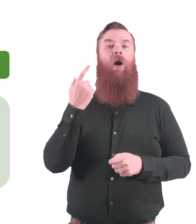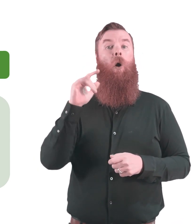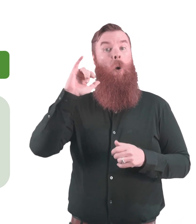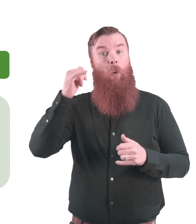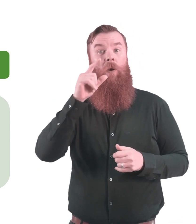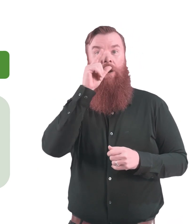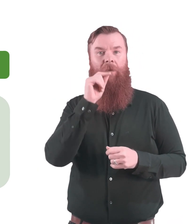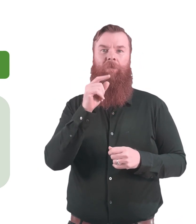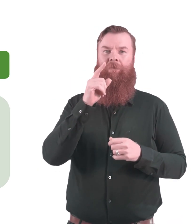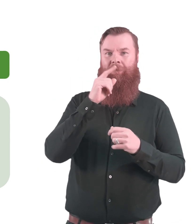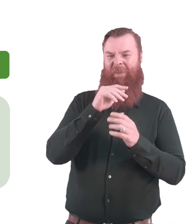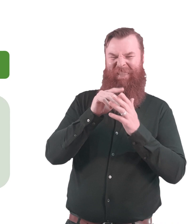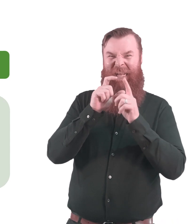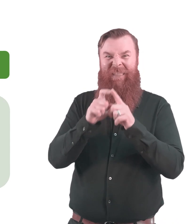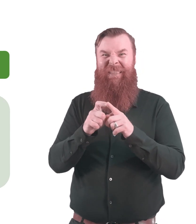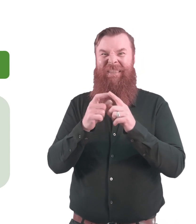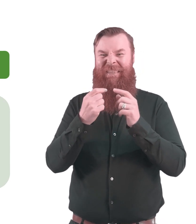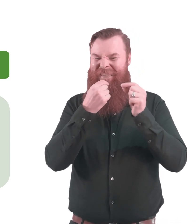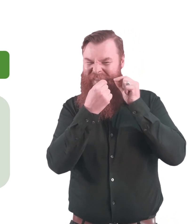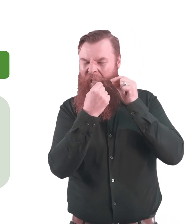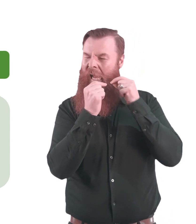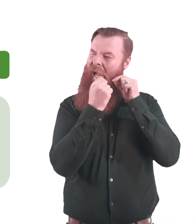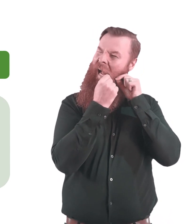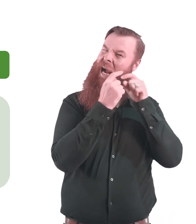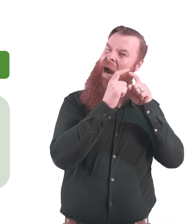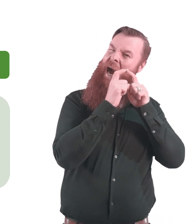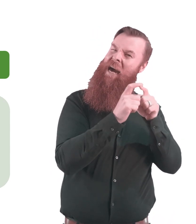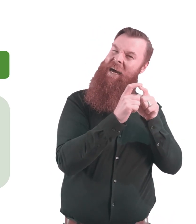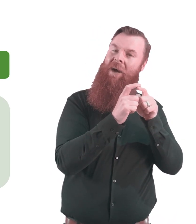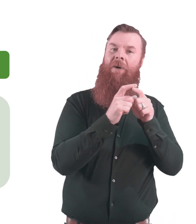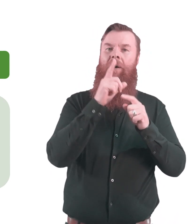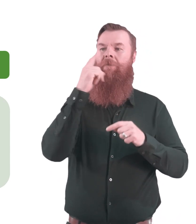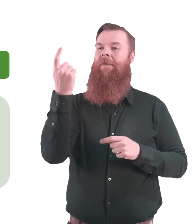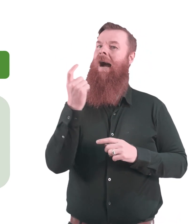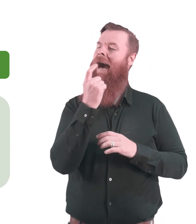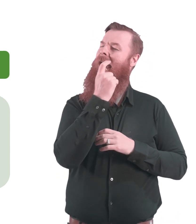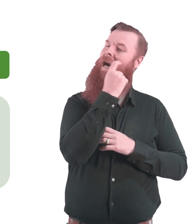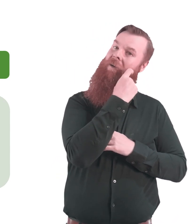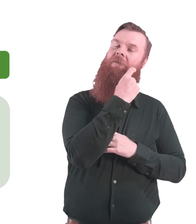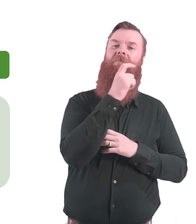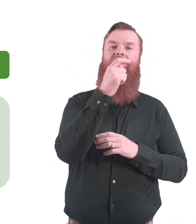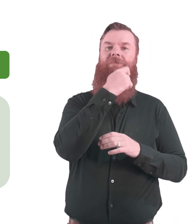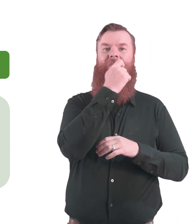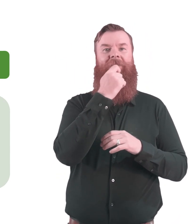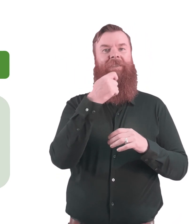and people who have trouble reaching into their mouth or holding the thin floss string.